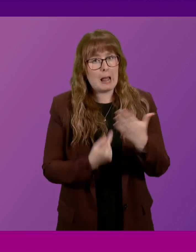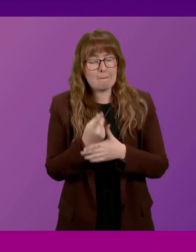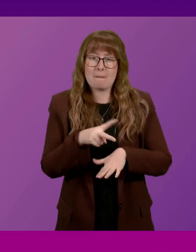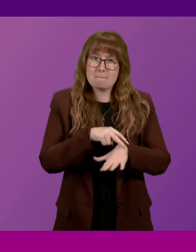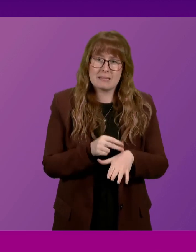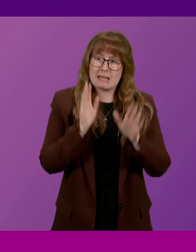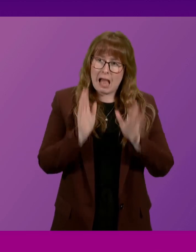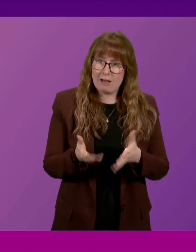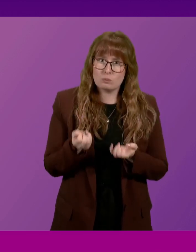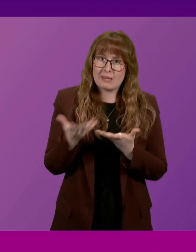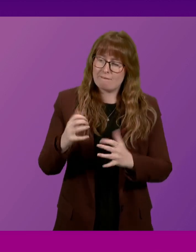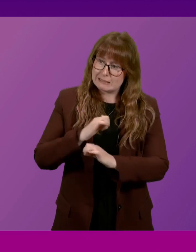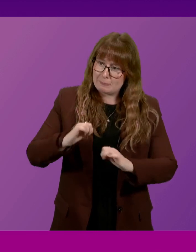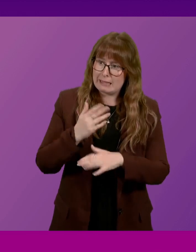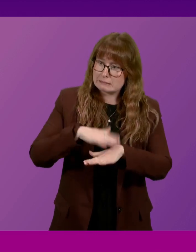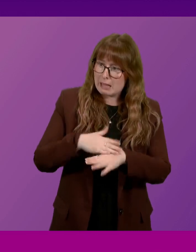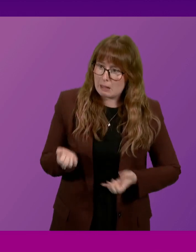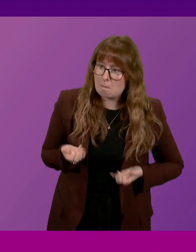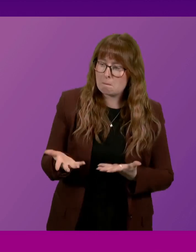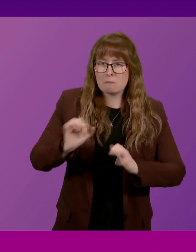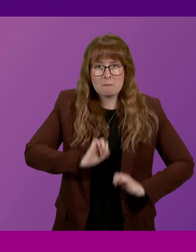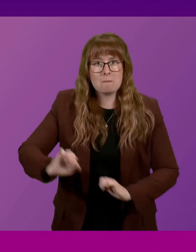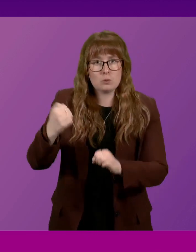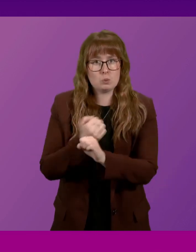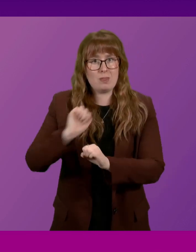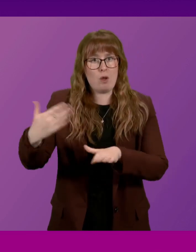be given the space to carry out their work. I ask people who have information that might be relevant